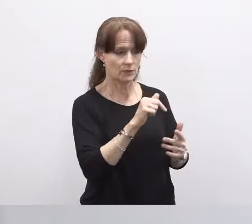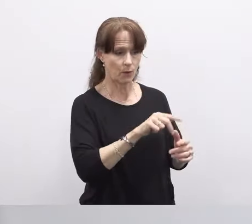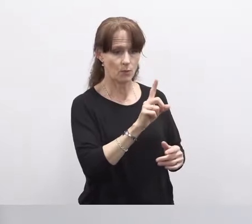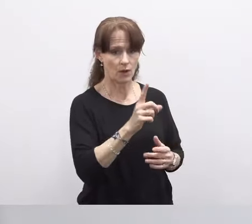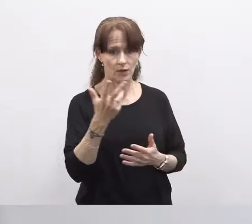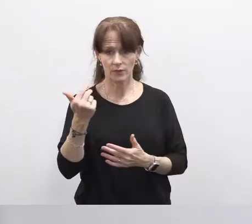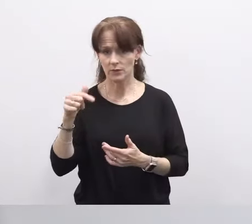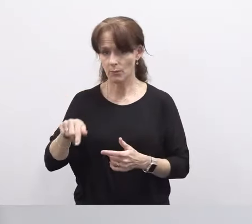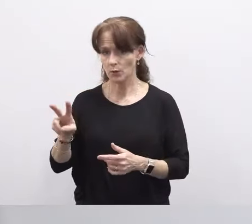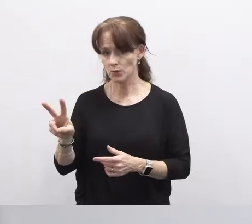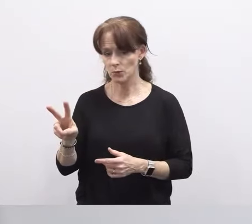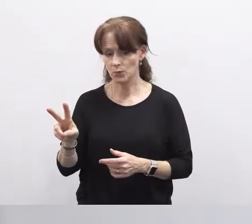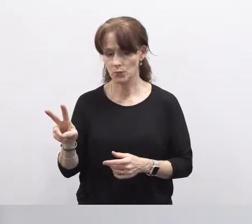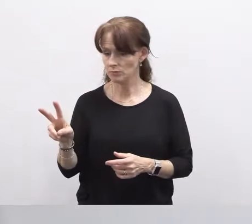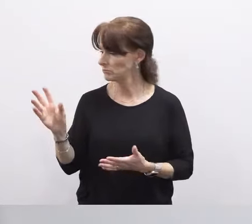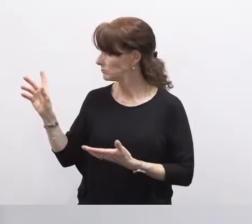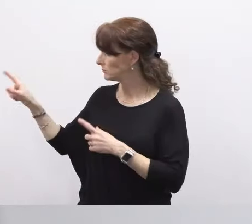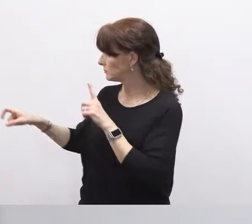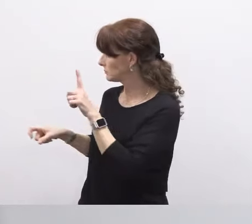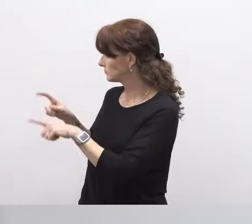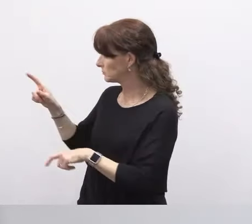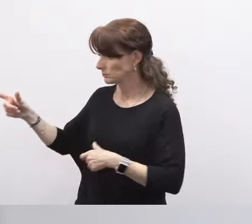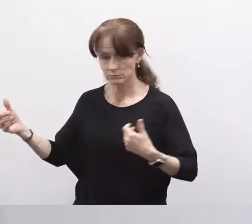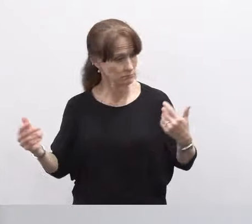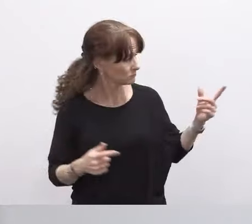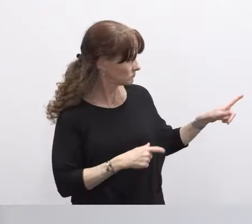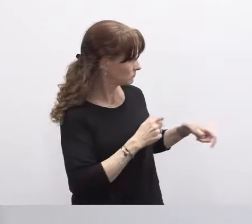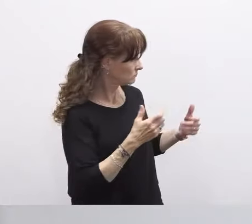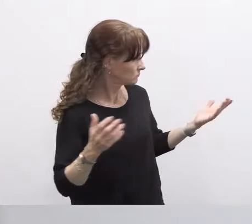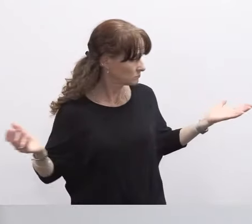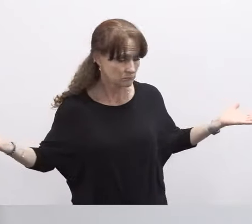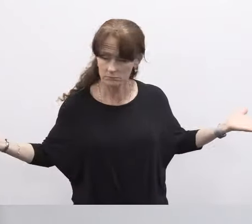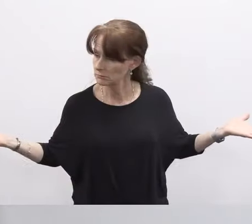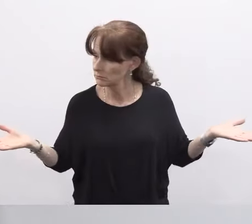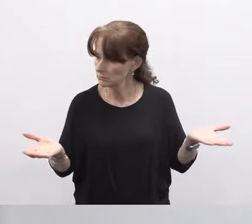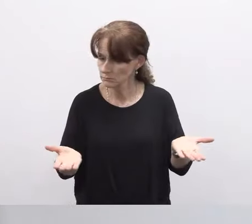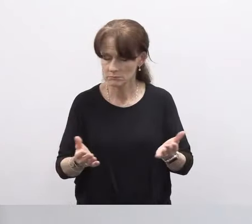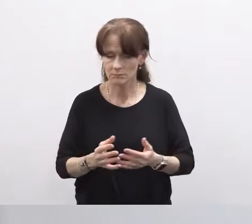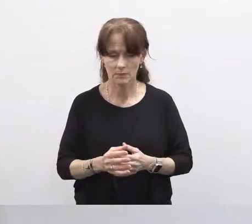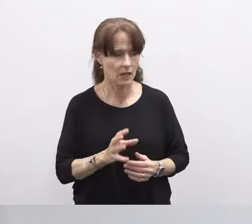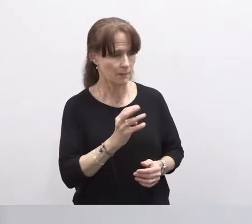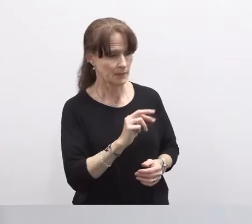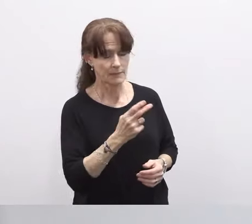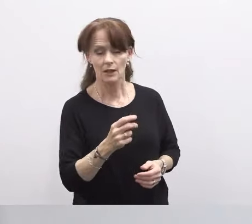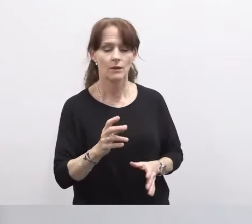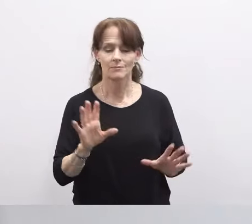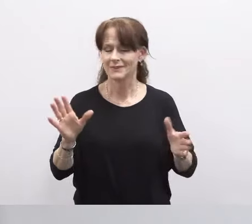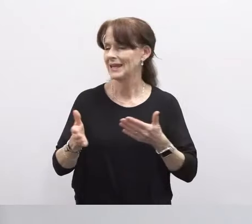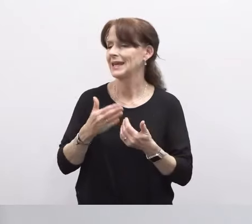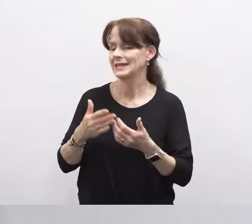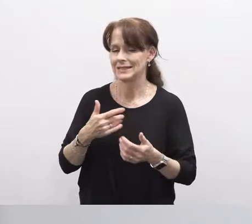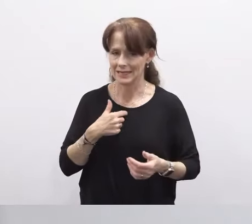So colleagues, any questions, thoughts? Mr. Miller? Yeah, mine is an easy one and it's actually for you.